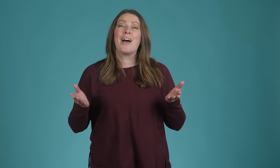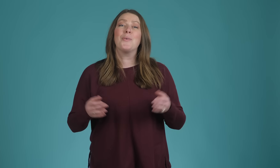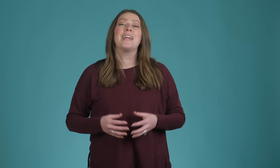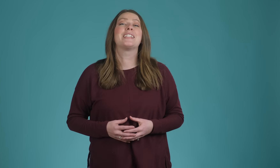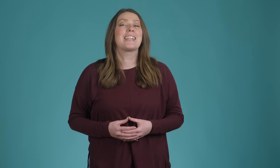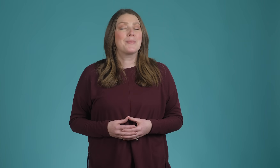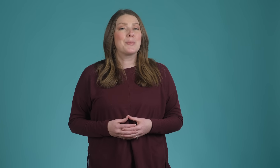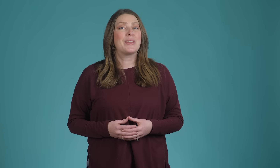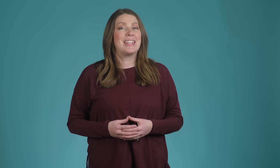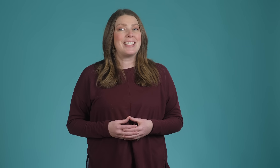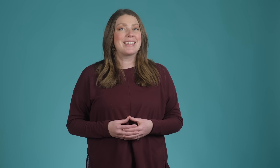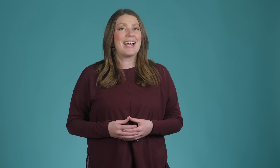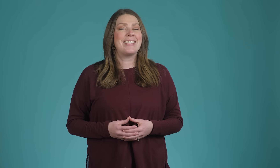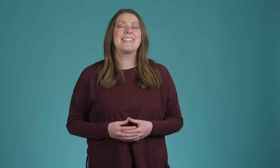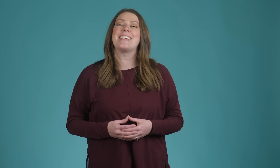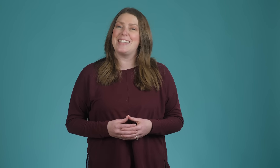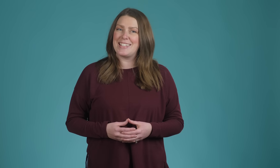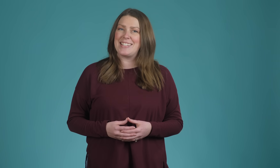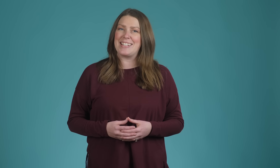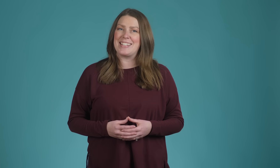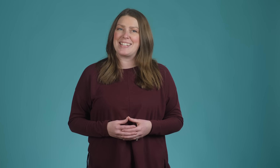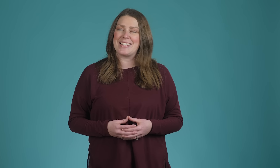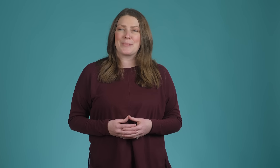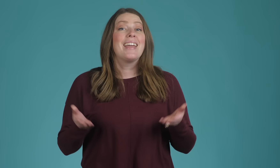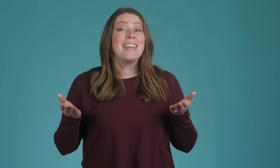Now it's time to put these signs into sentences.